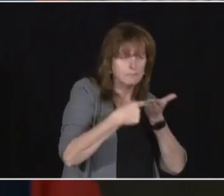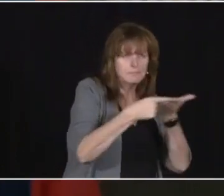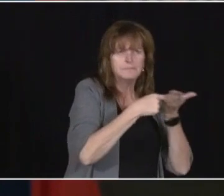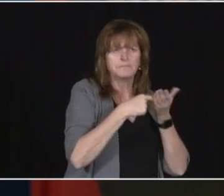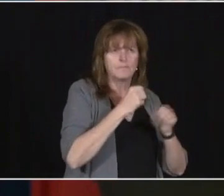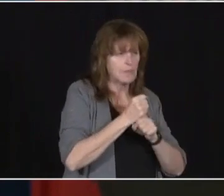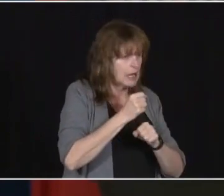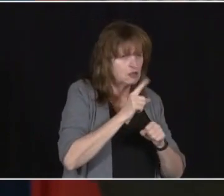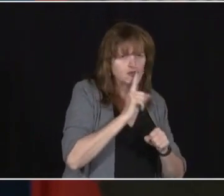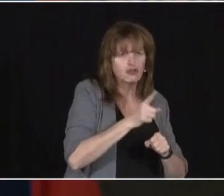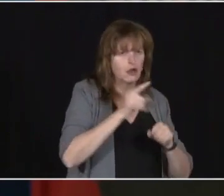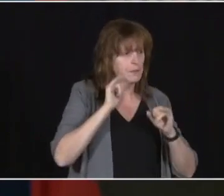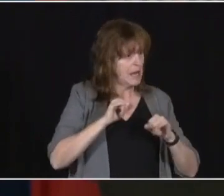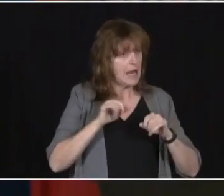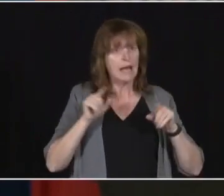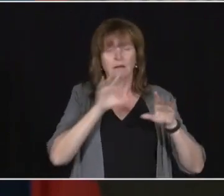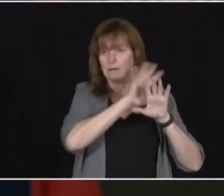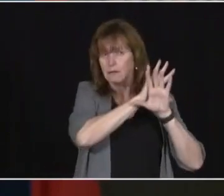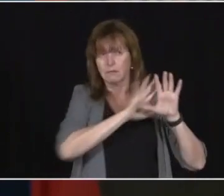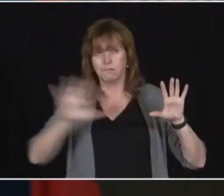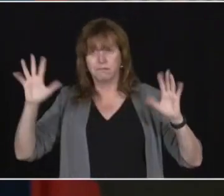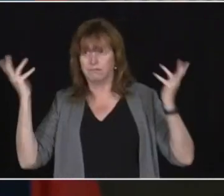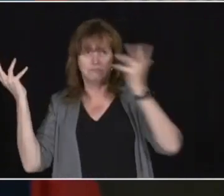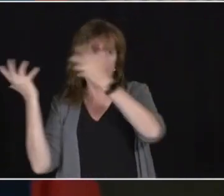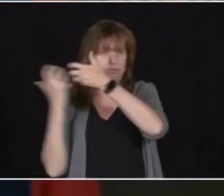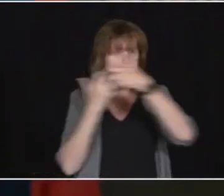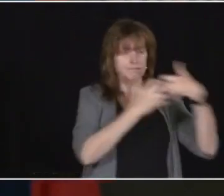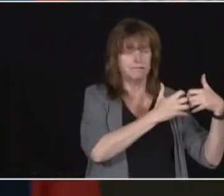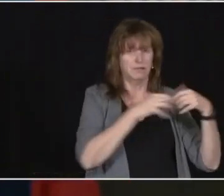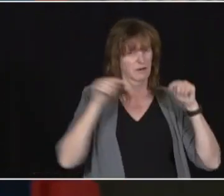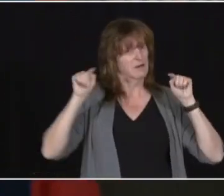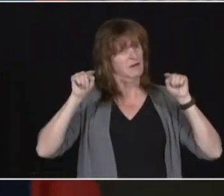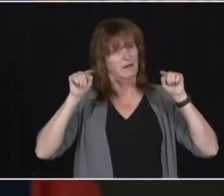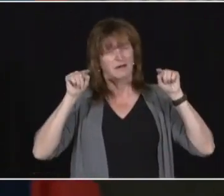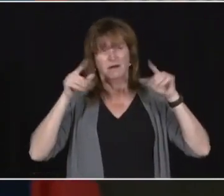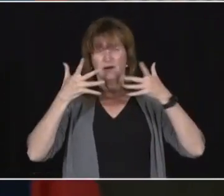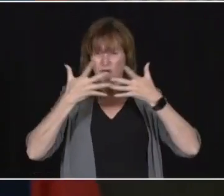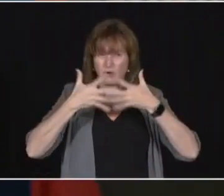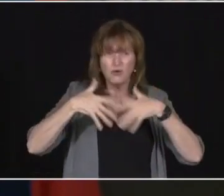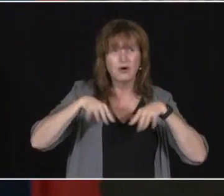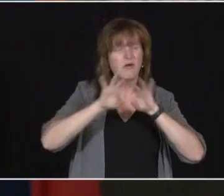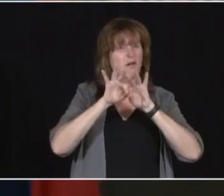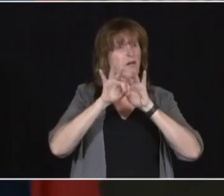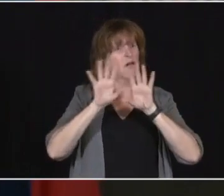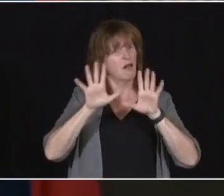that we continue tracing and tracking.